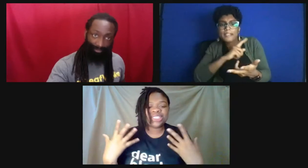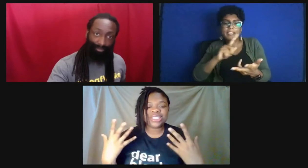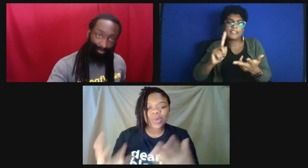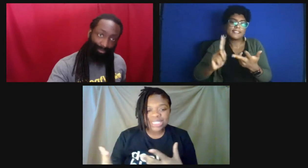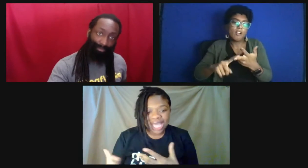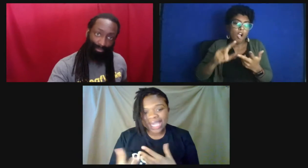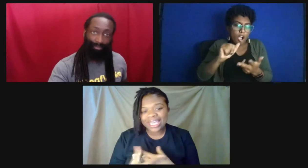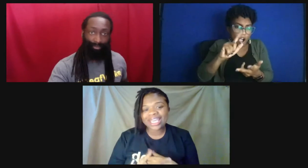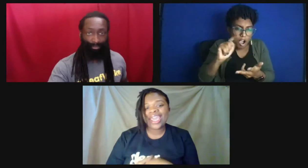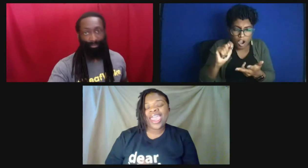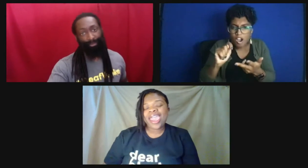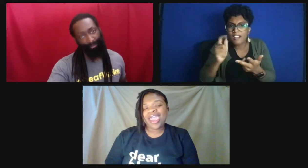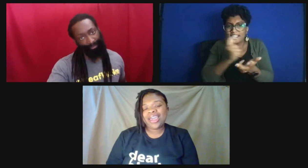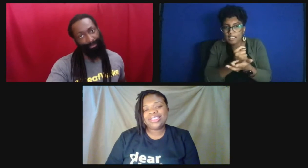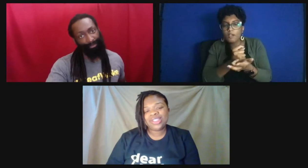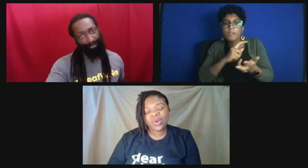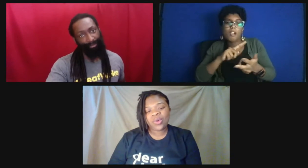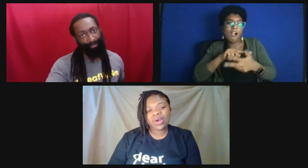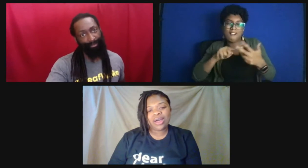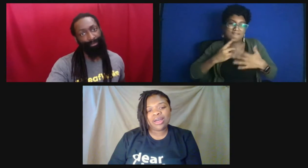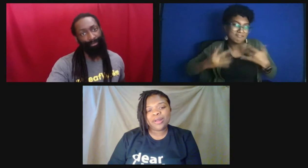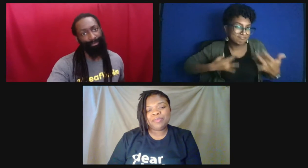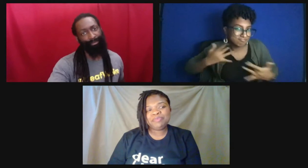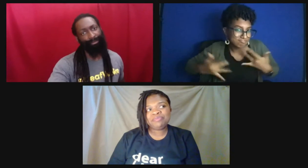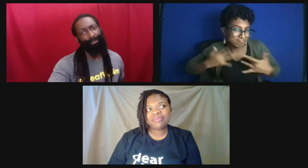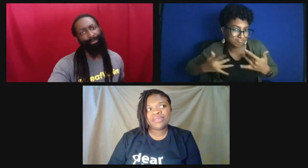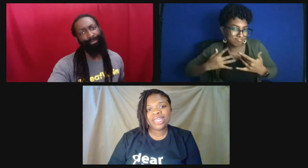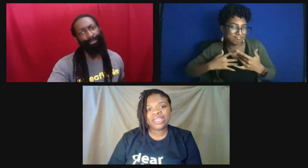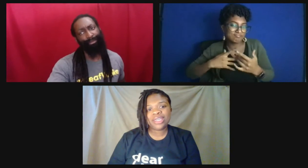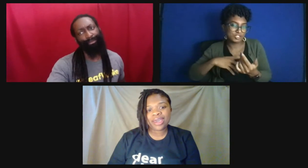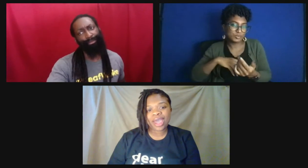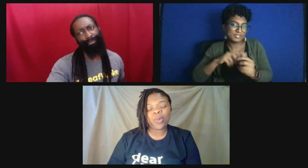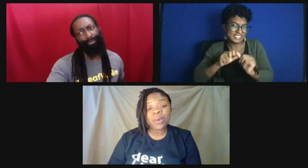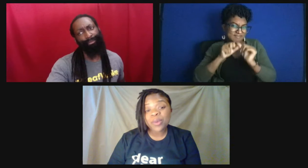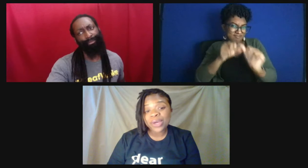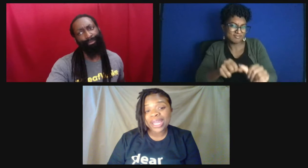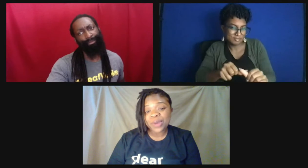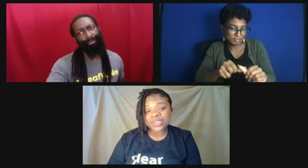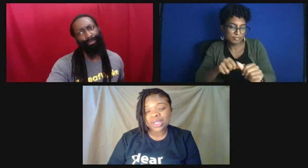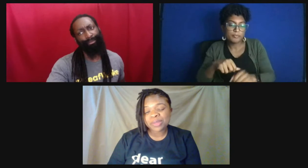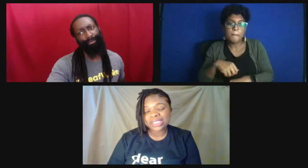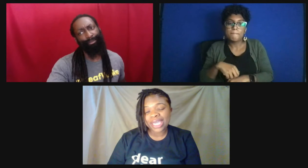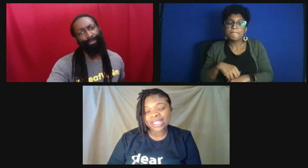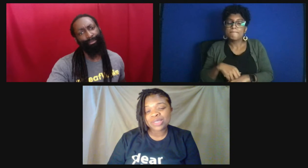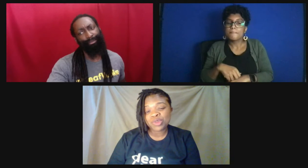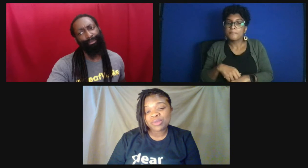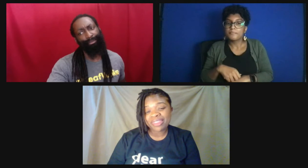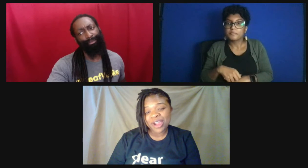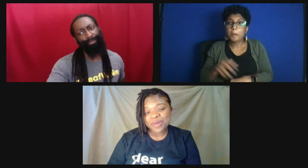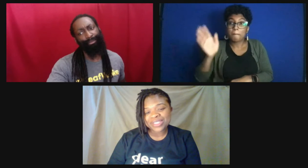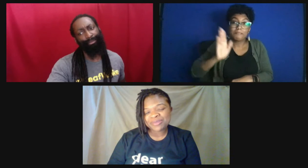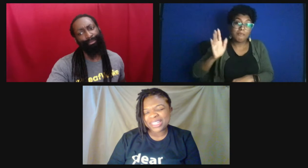it was just so exciting and so, yeah, at one point I was gonna be a Dance Movement Therapist